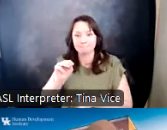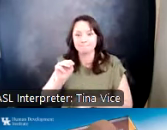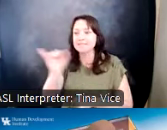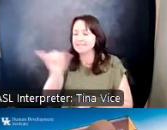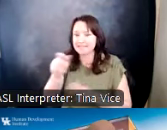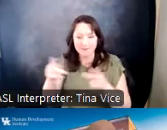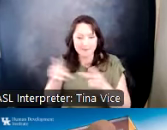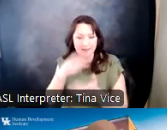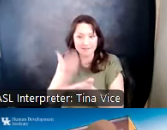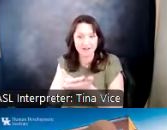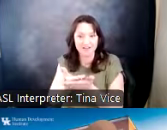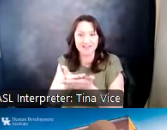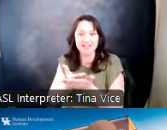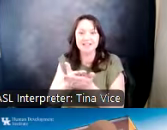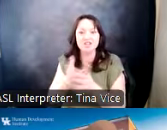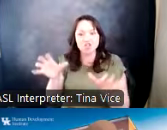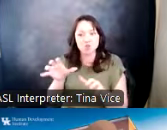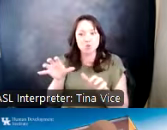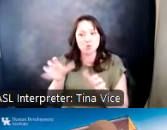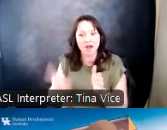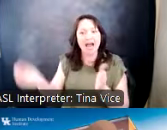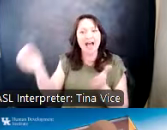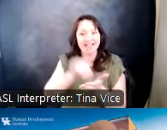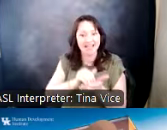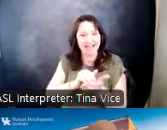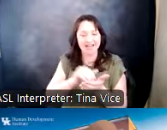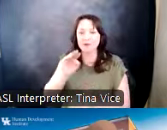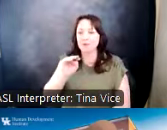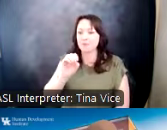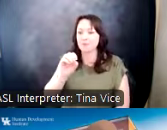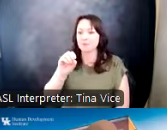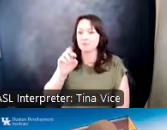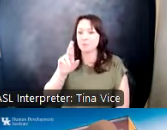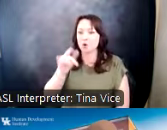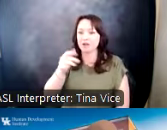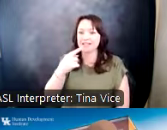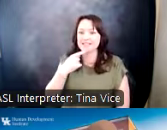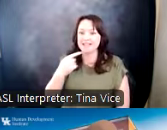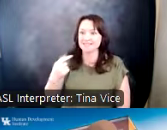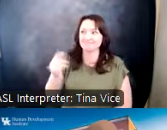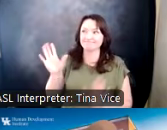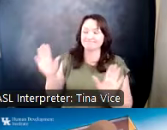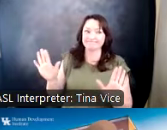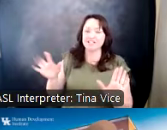bicep curls again. Morgan can attest I don't sit still well or hold my tongue. So I was like, "Do you mind if I pop in